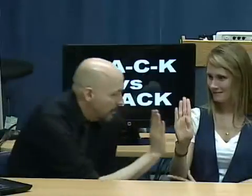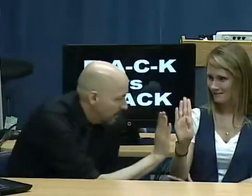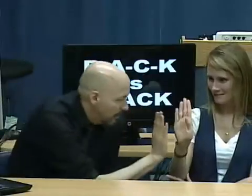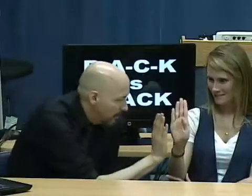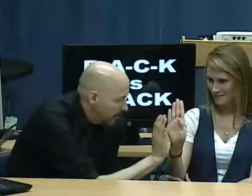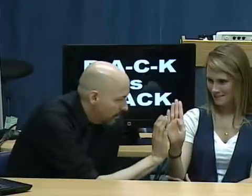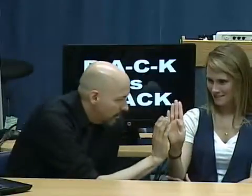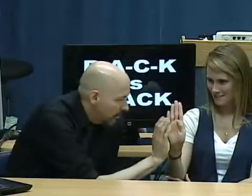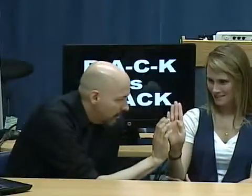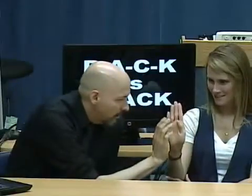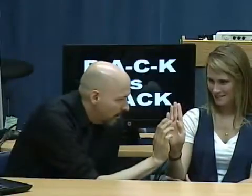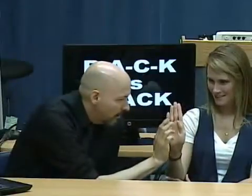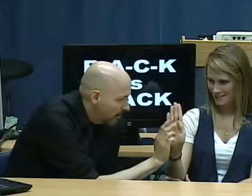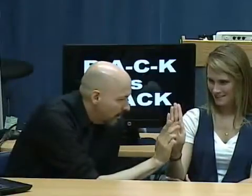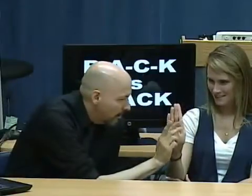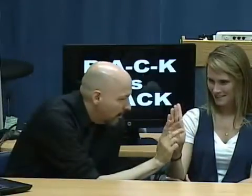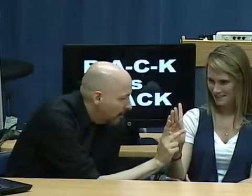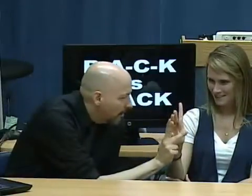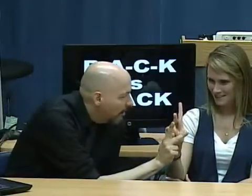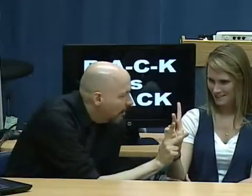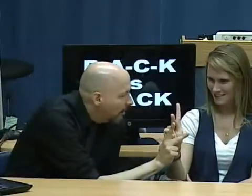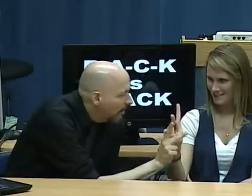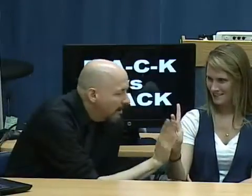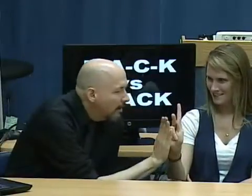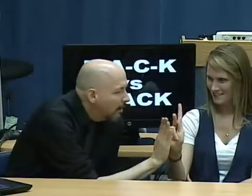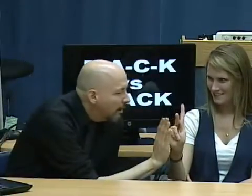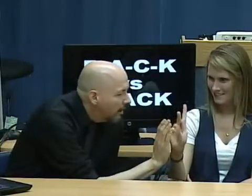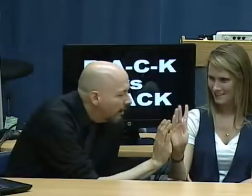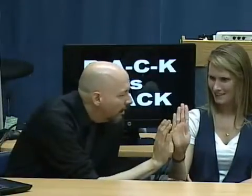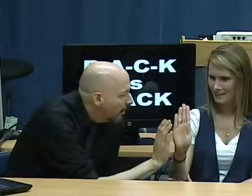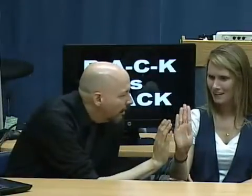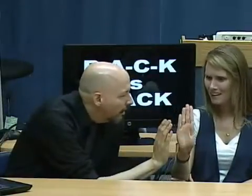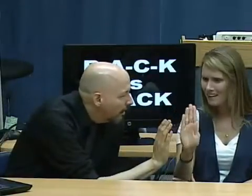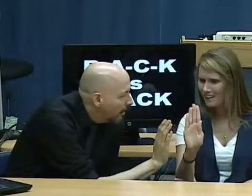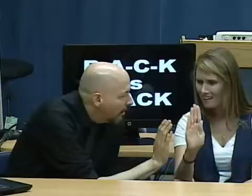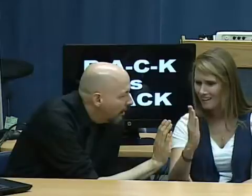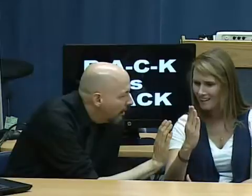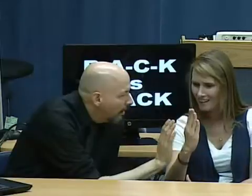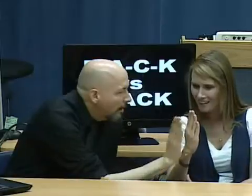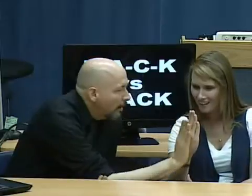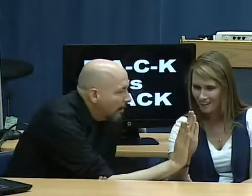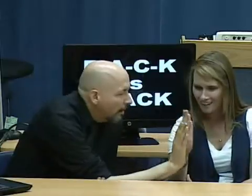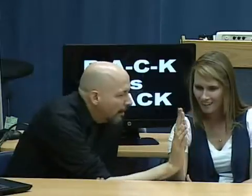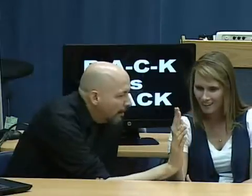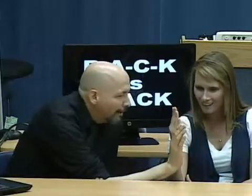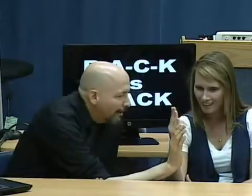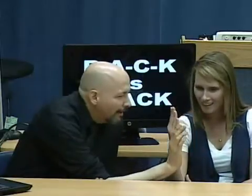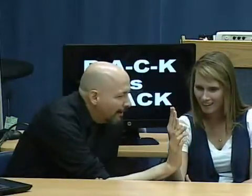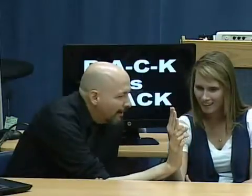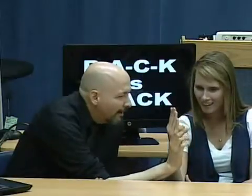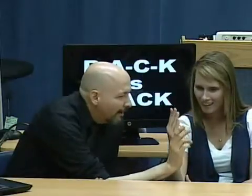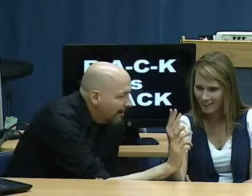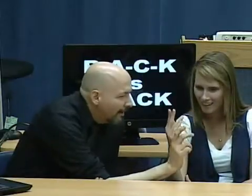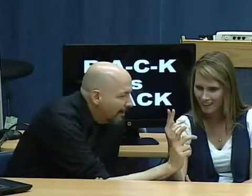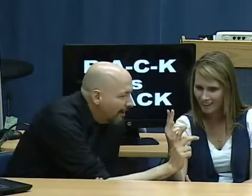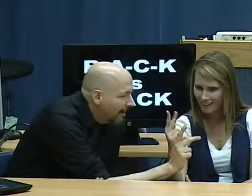B... #BACK B... #BACK